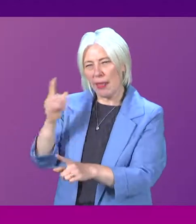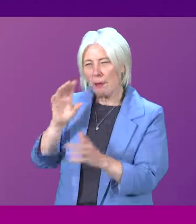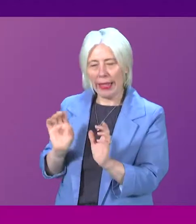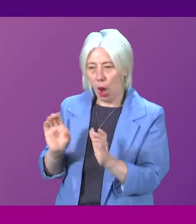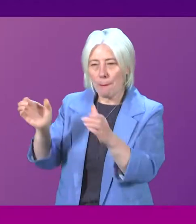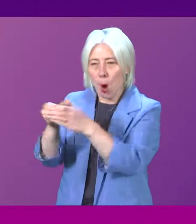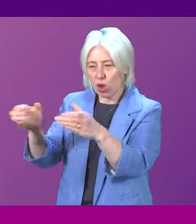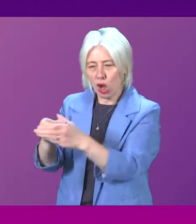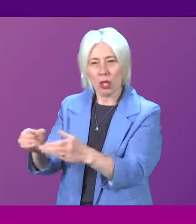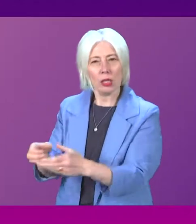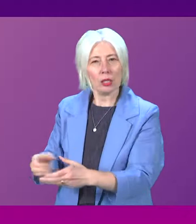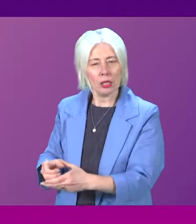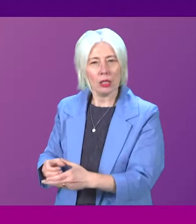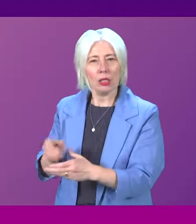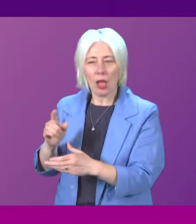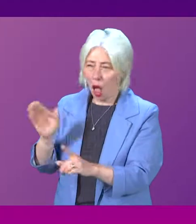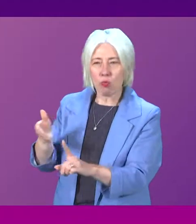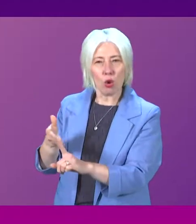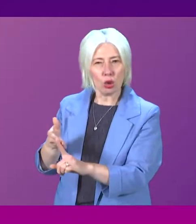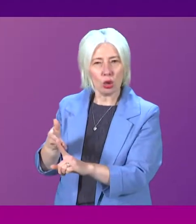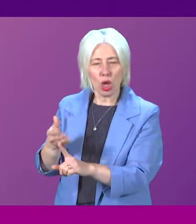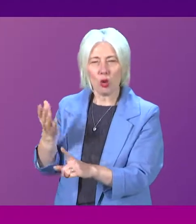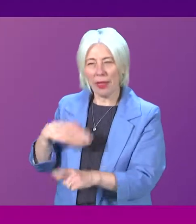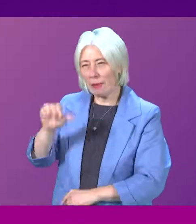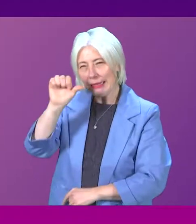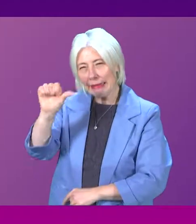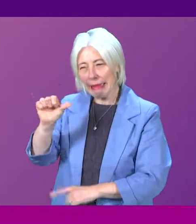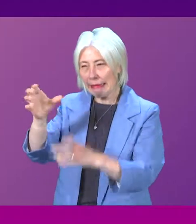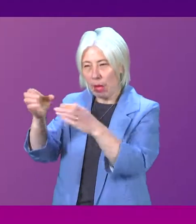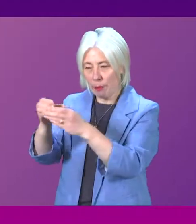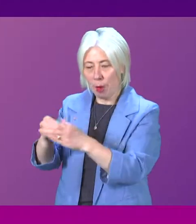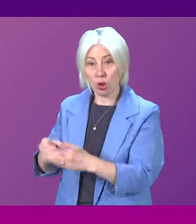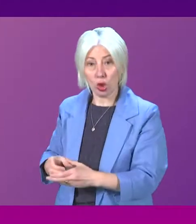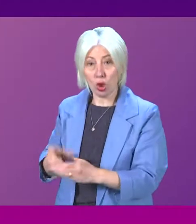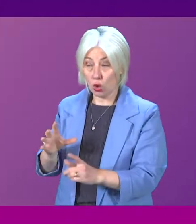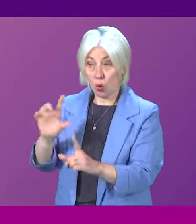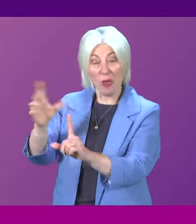Therefore, the findings of the inquiry are already in the public domain, with evidence